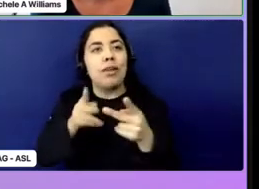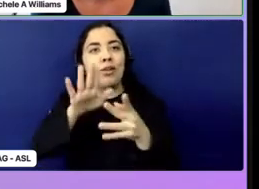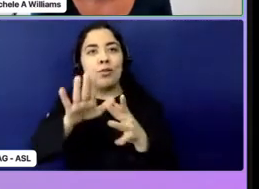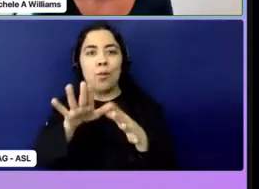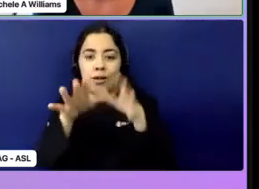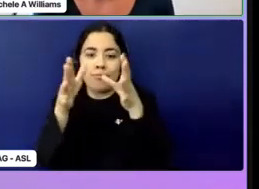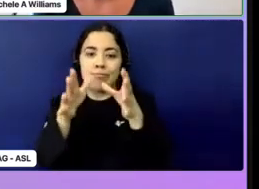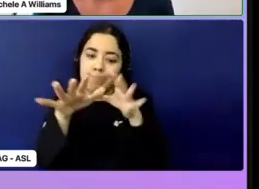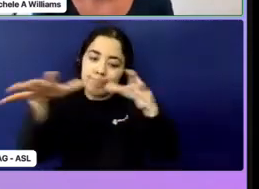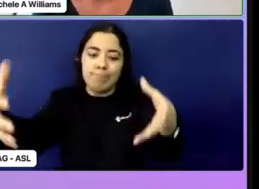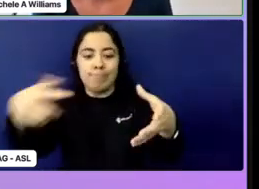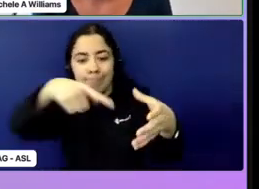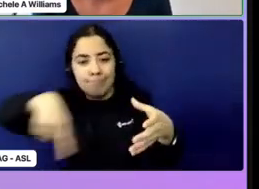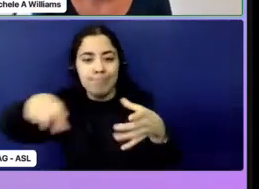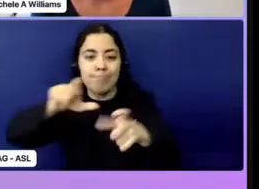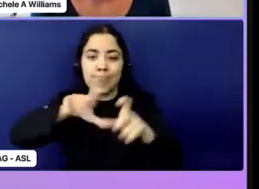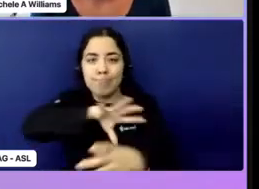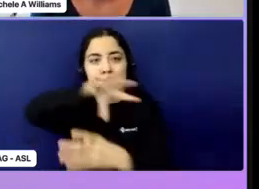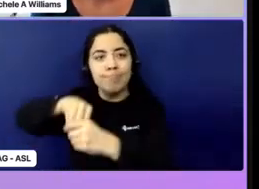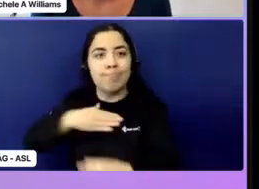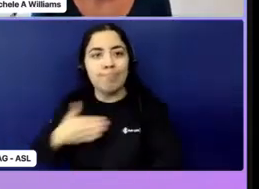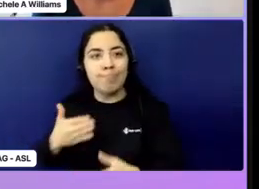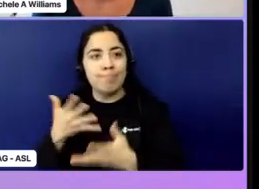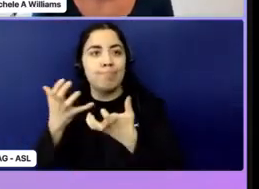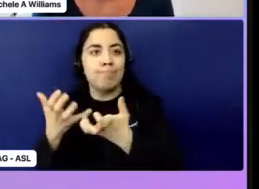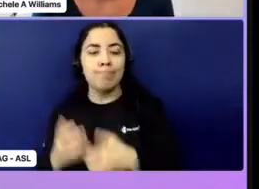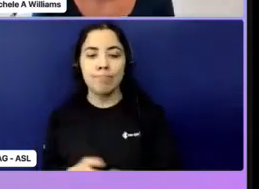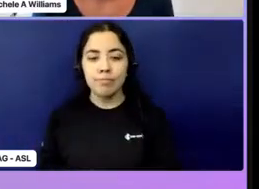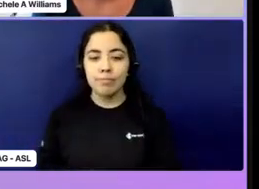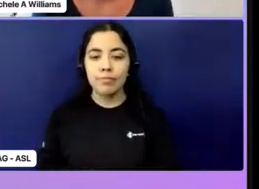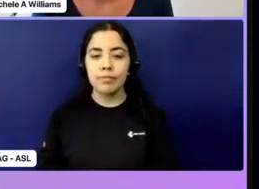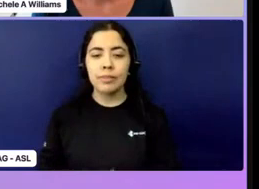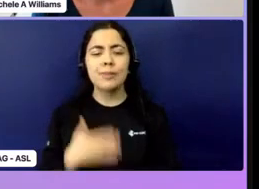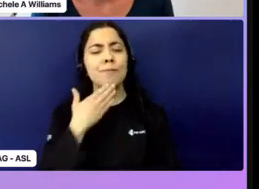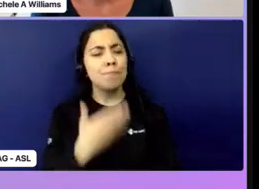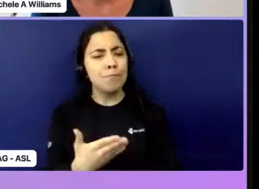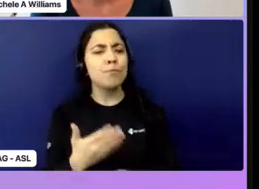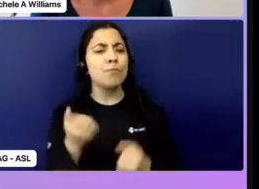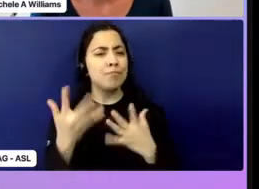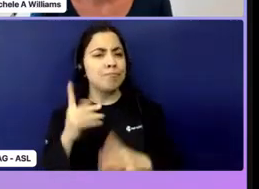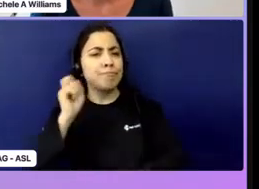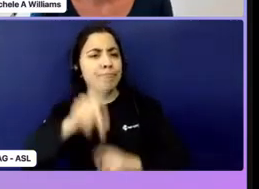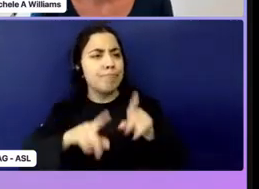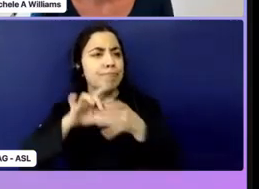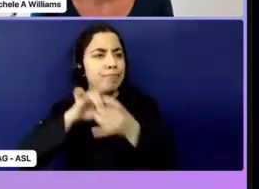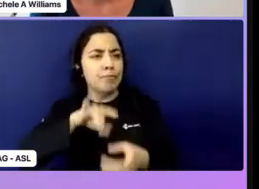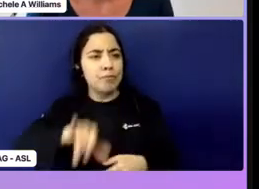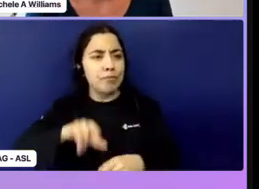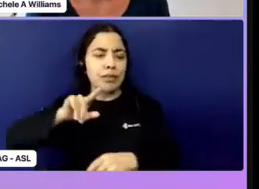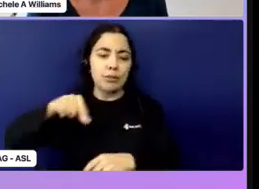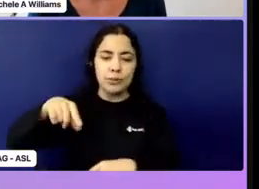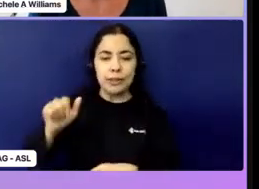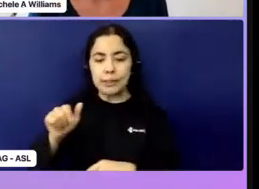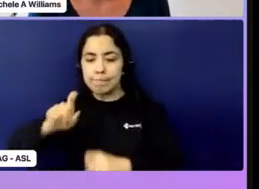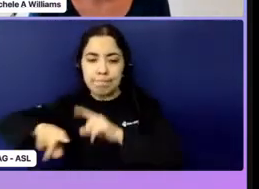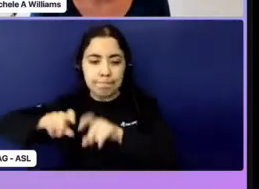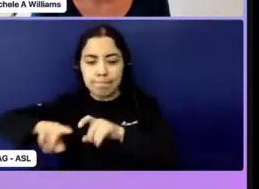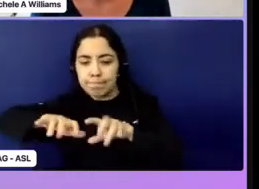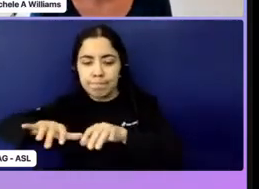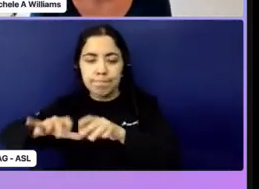community, you will eventually find your place and your wealth of participants. [>>]